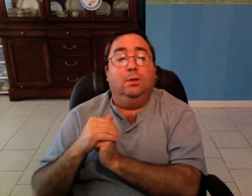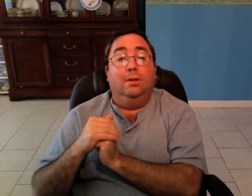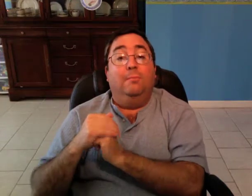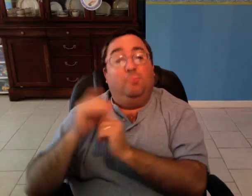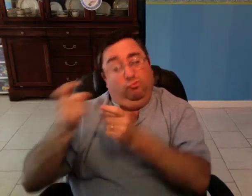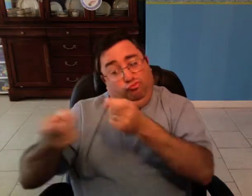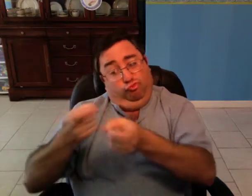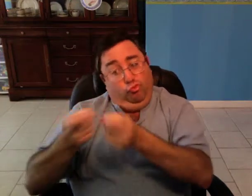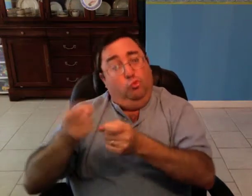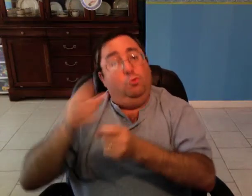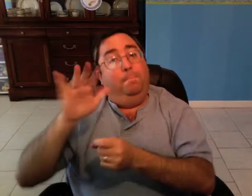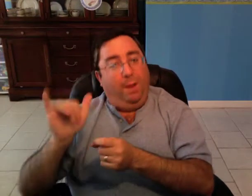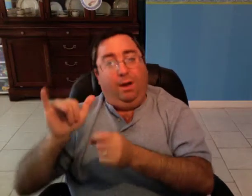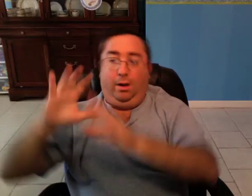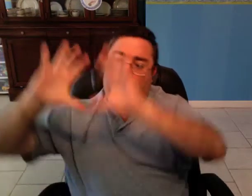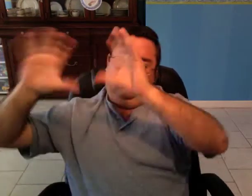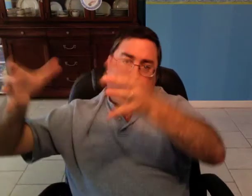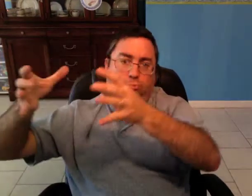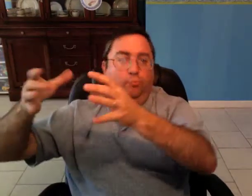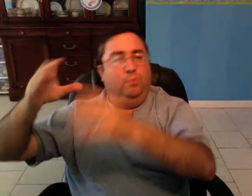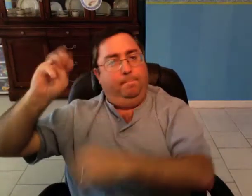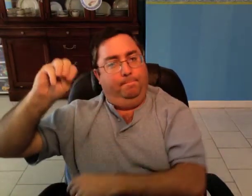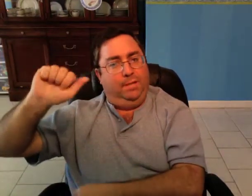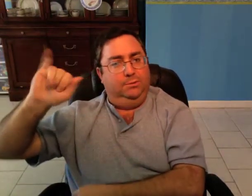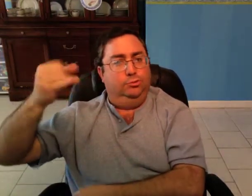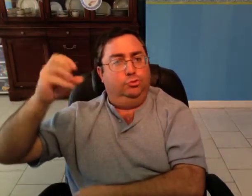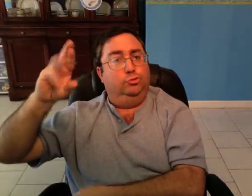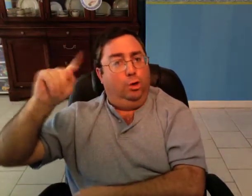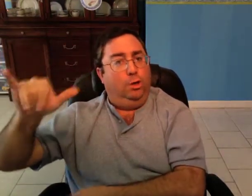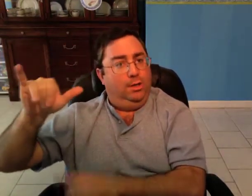Those cultures are controlled by a majority,